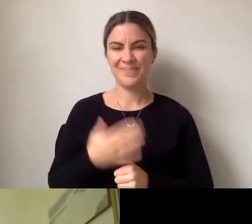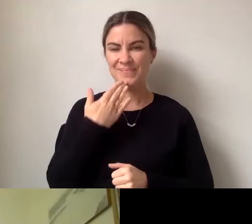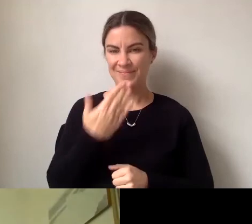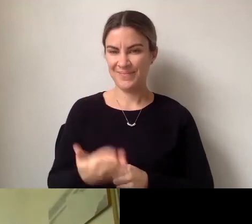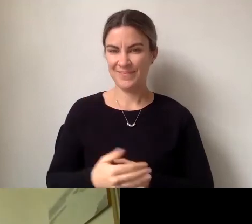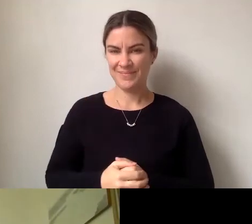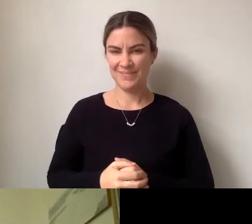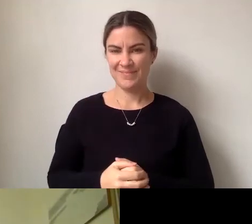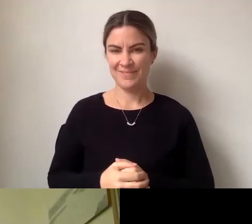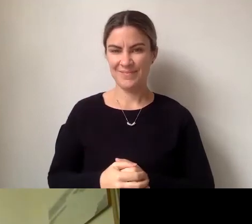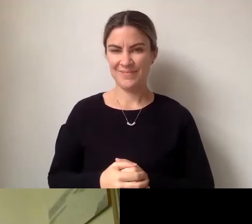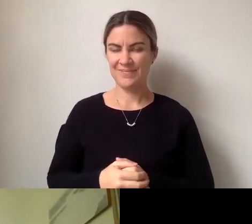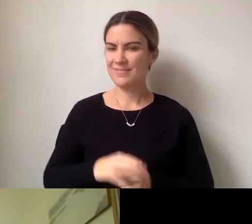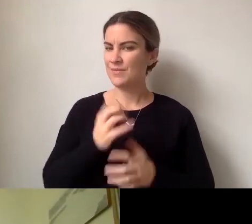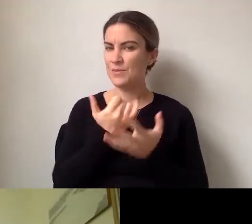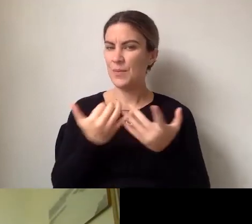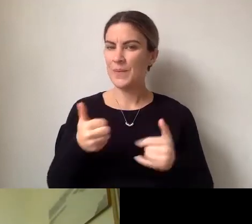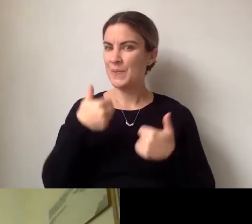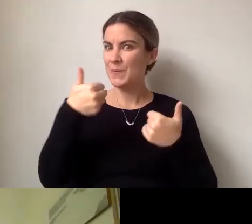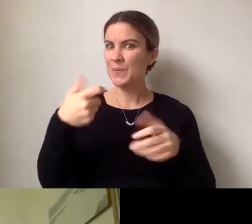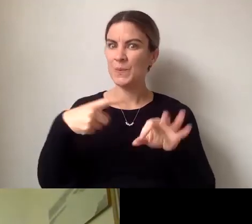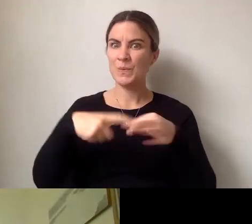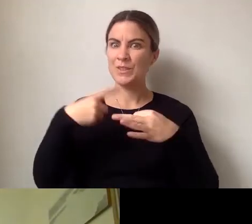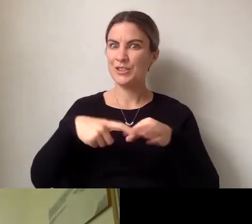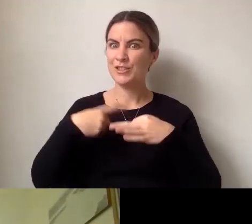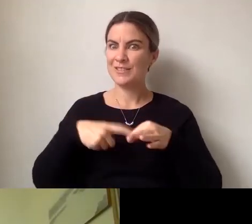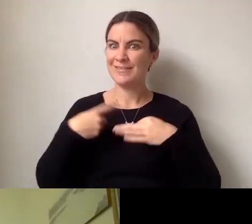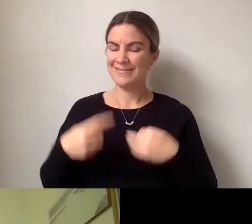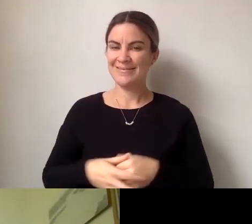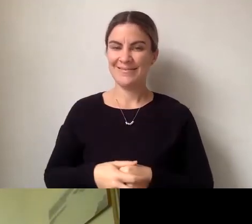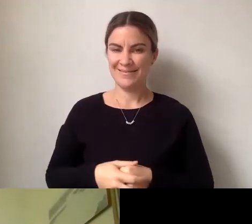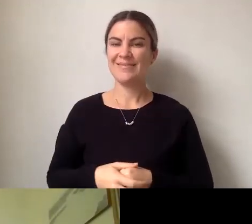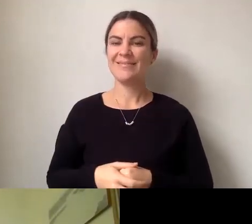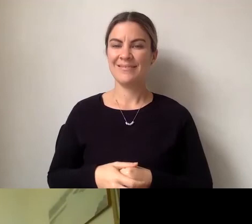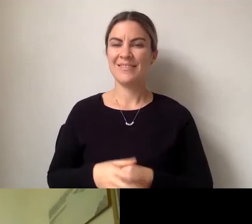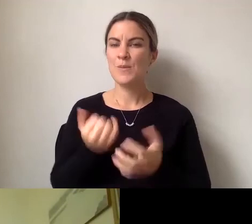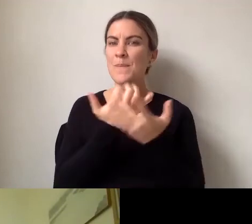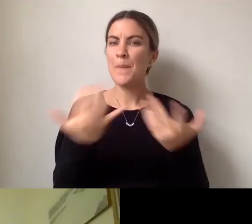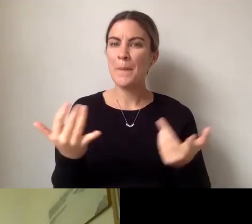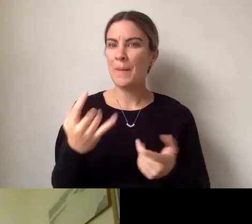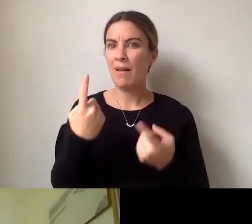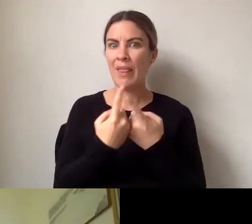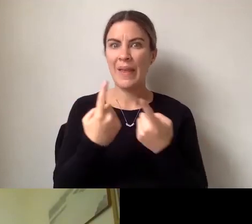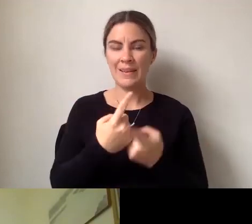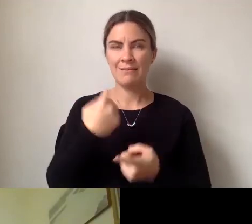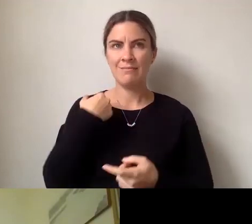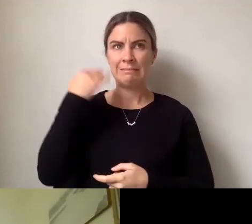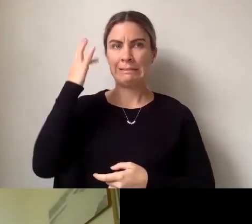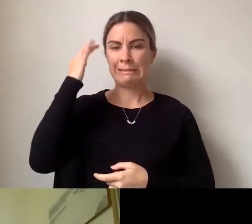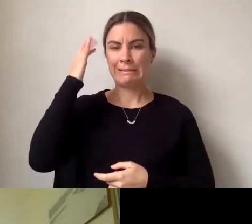Thank you. So many good questions. So many questions. So many things to think about. Thank you.